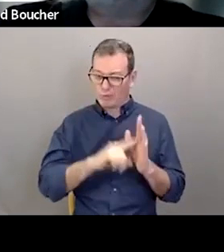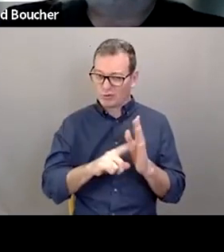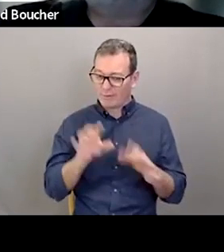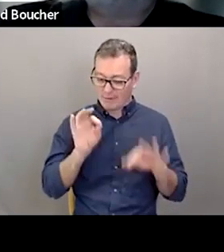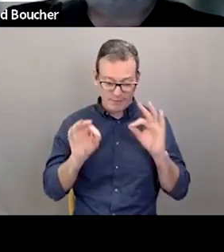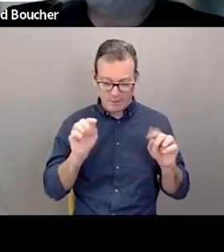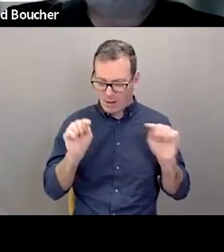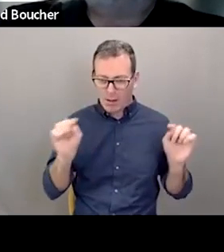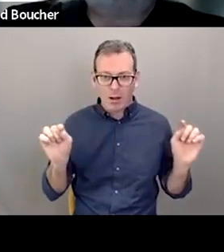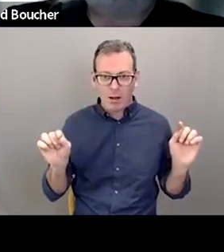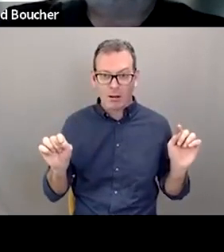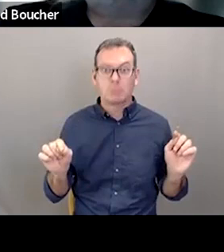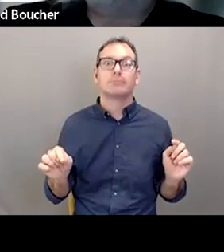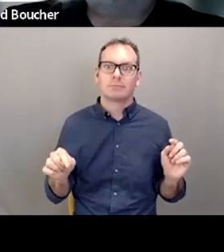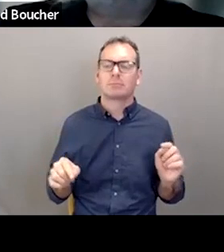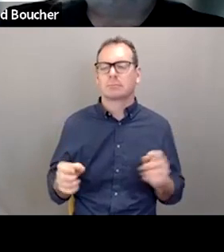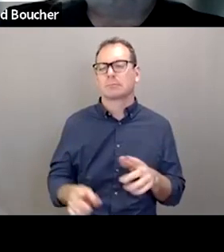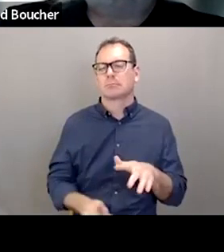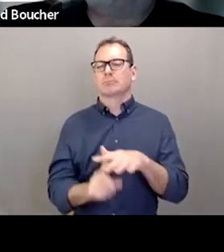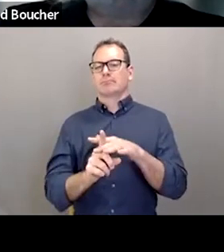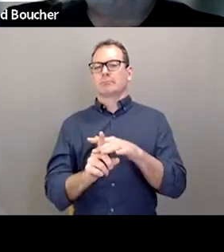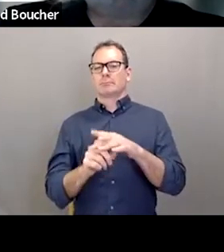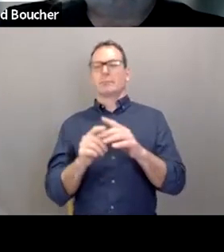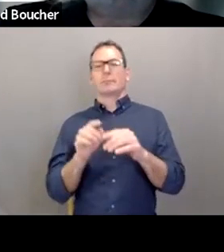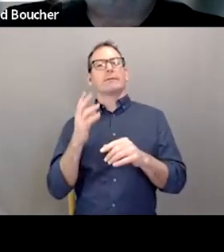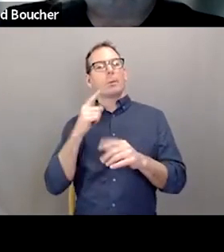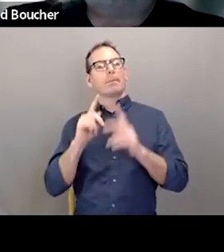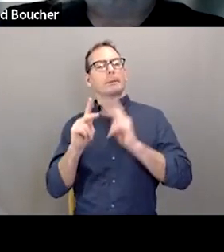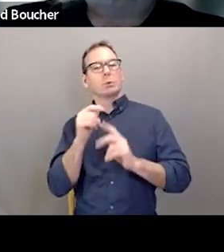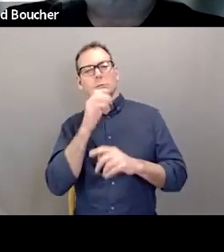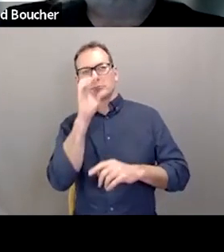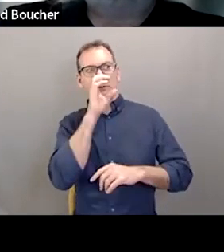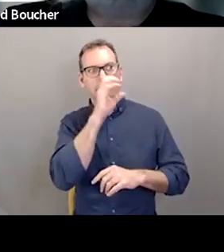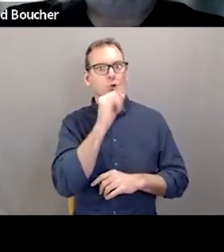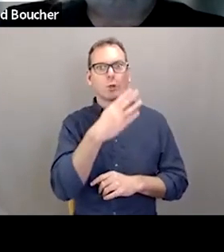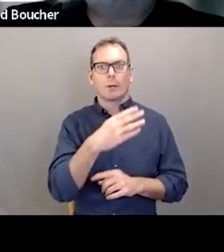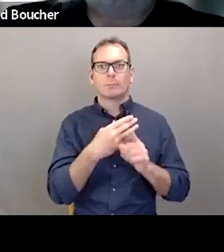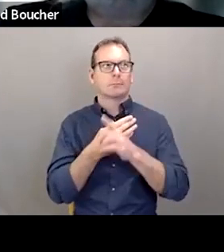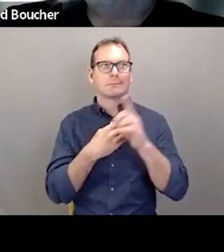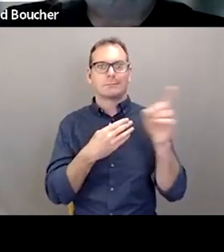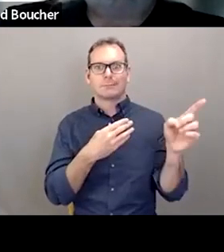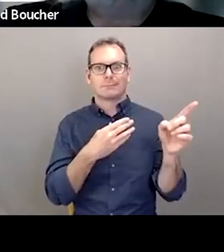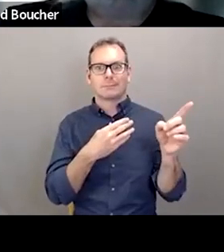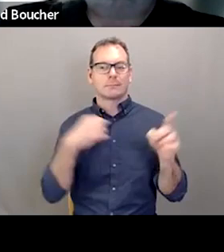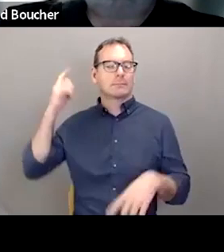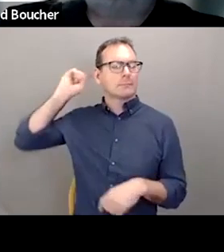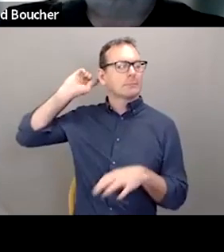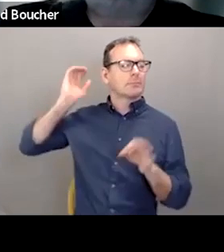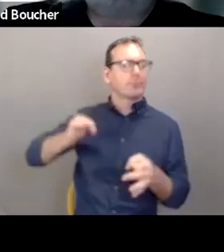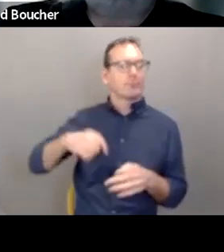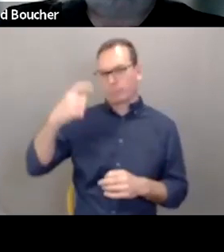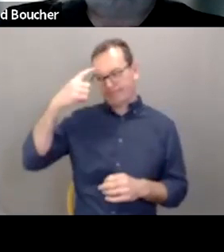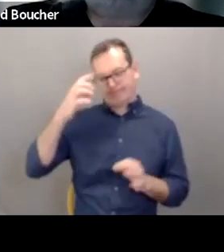people are looking for jobs that comes up more than anything you know even when we're trying